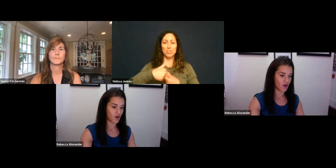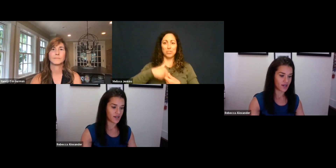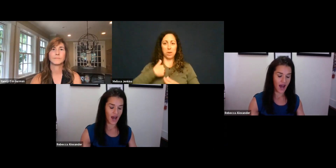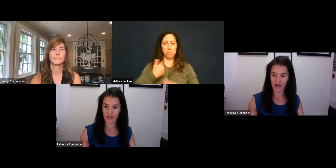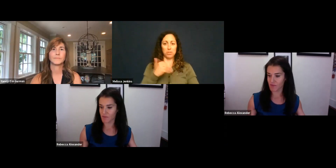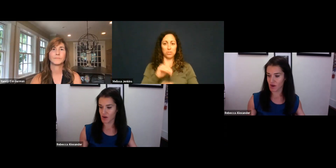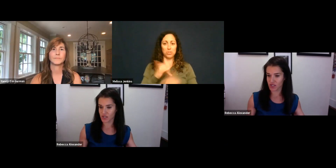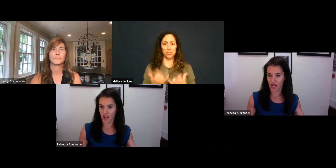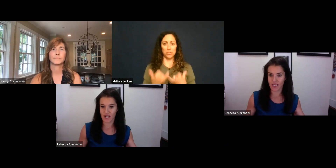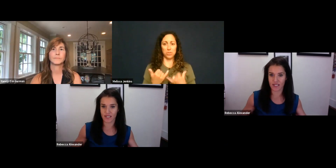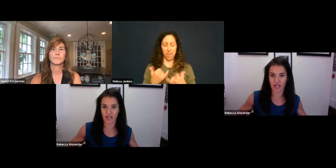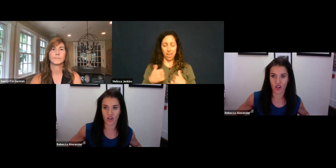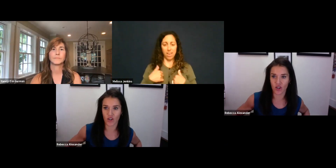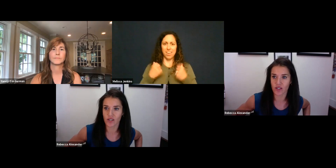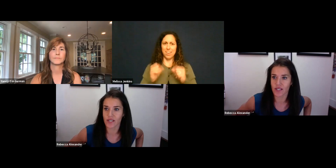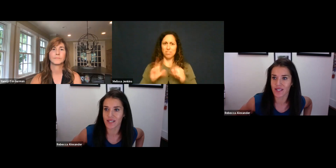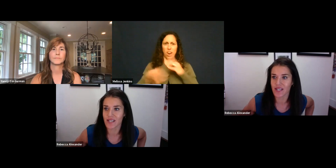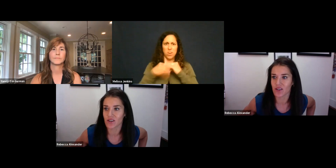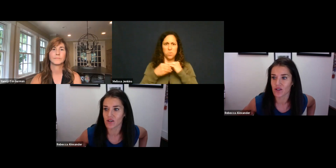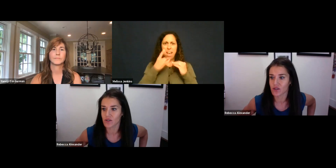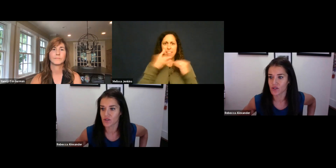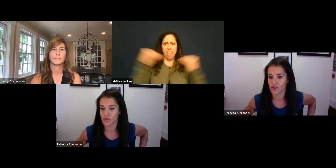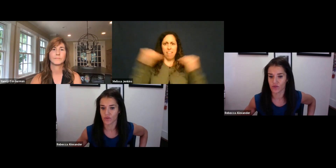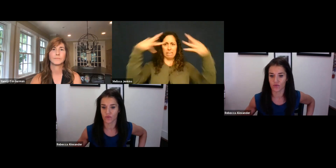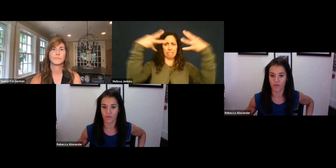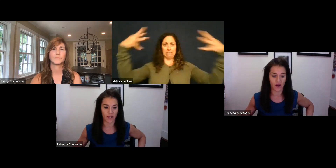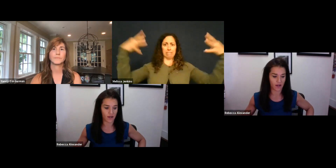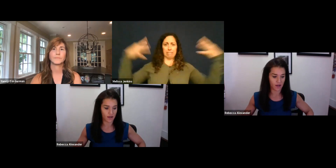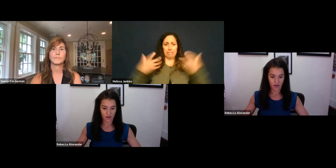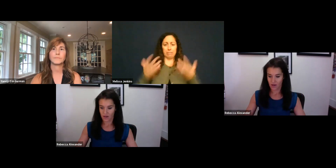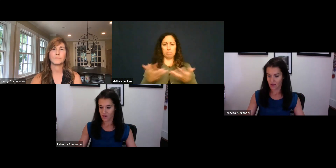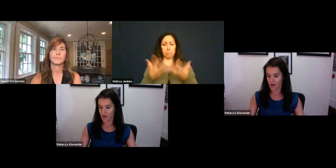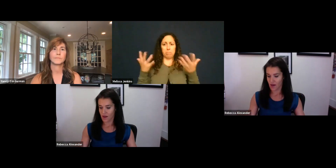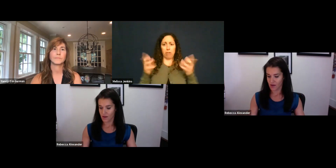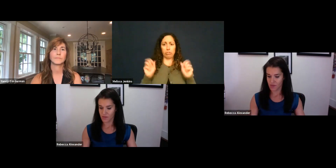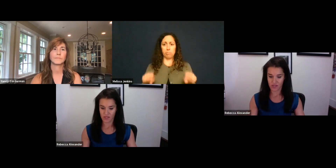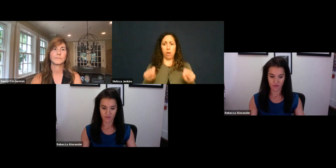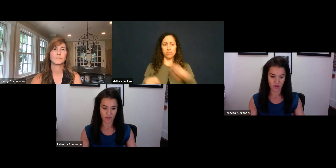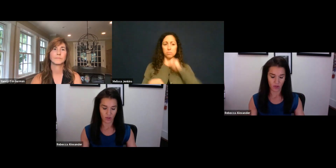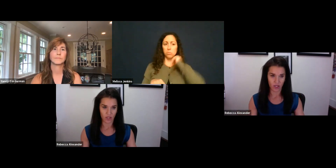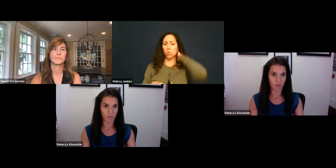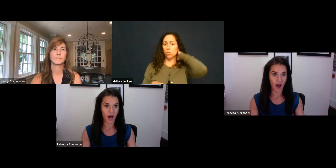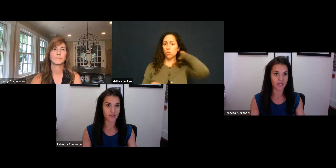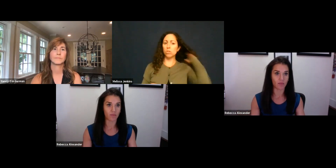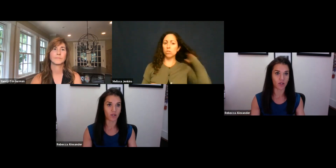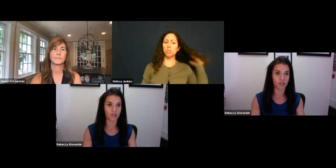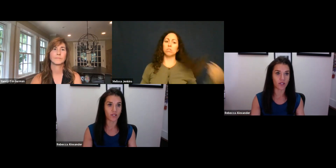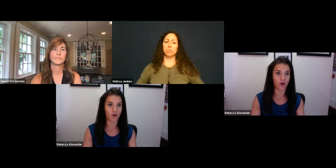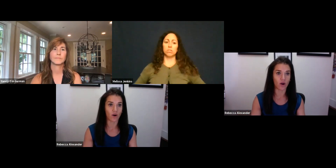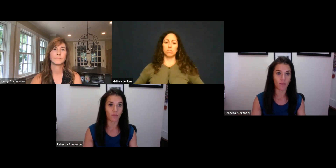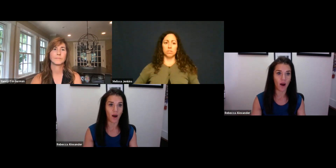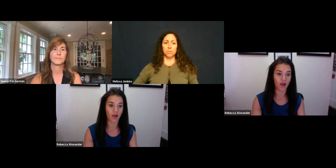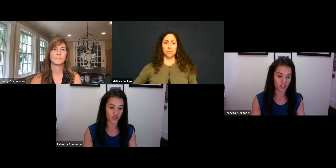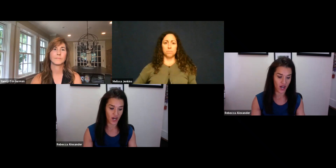tried to add as much lighting as I could in here to make me as visible as possible, so I apologize